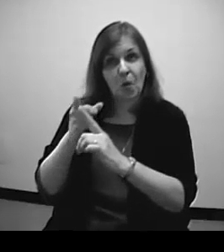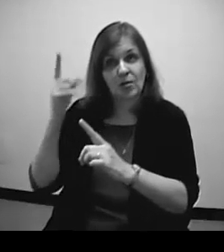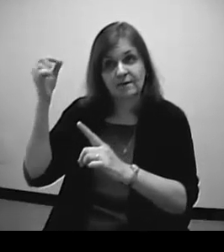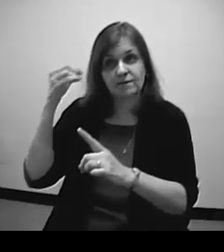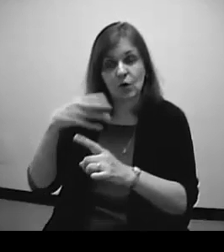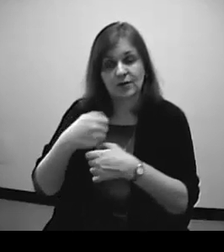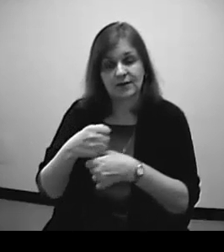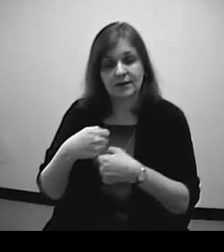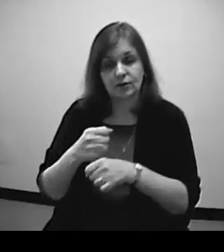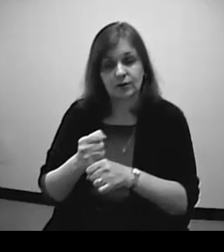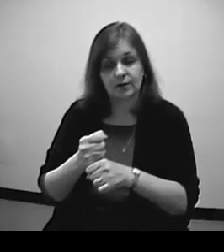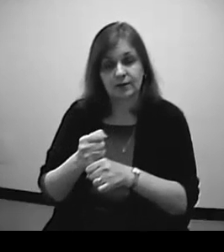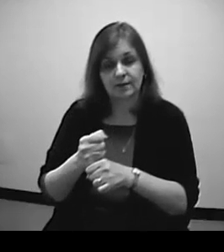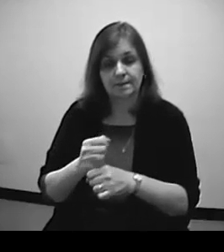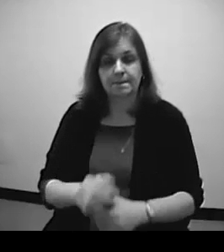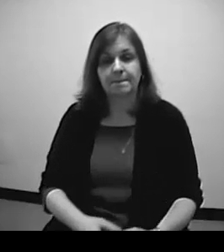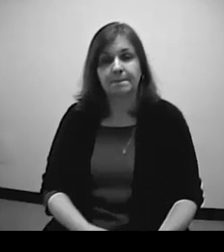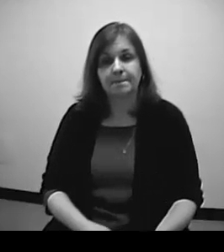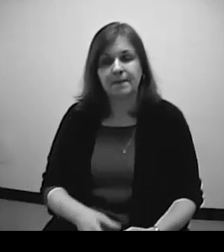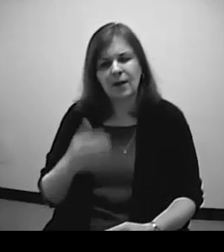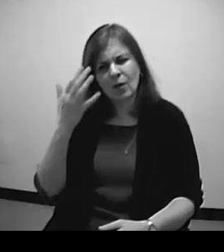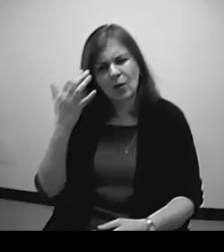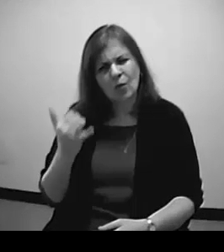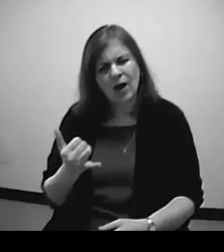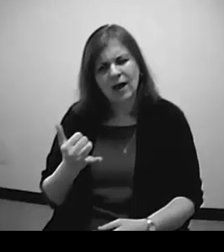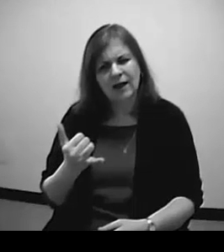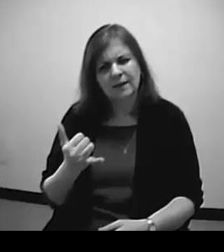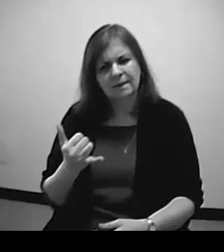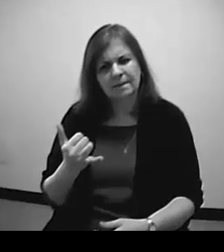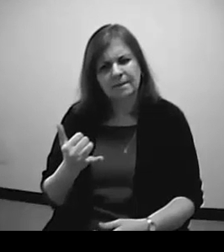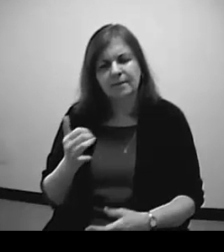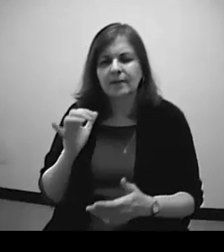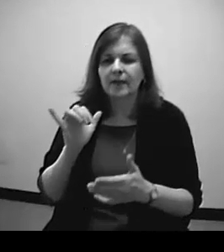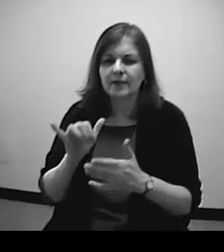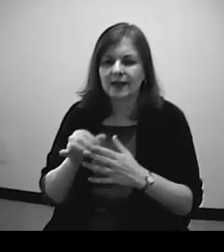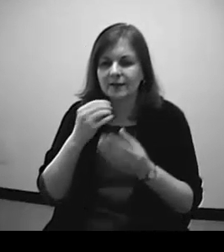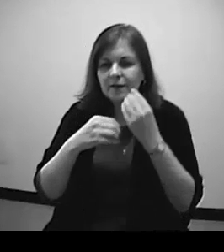plant is most interested in producing WHY